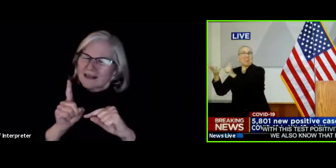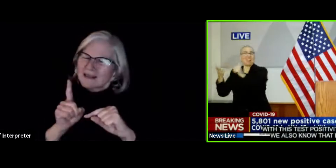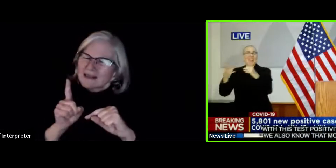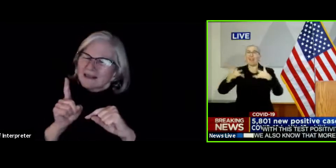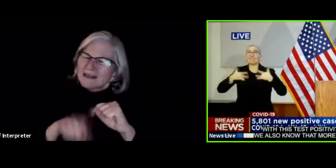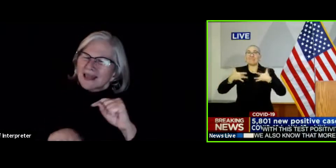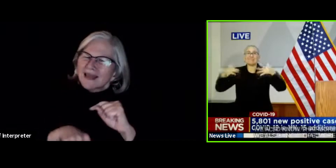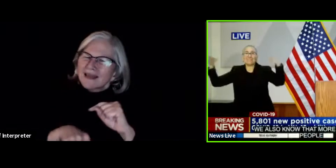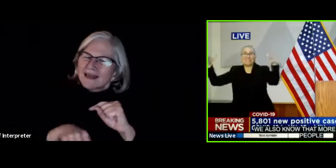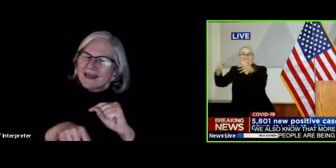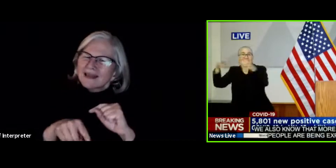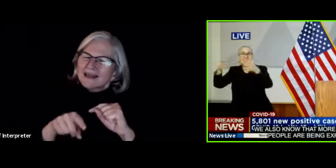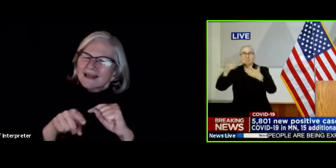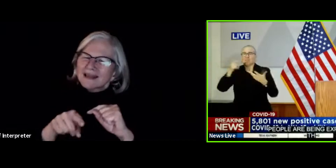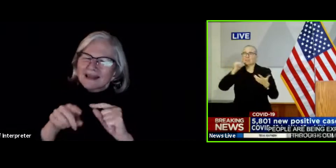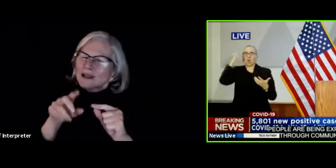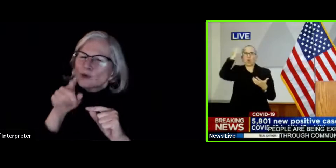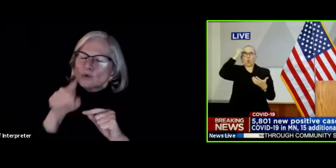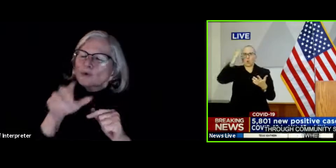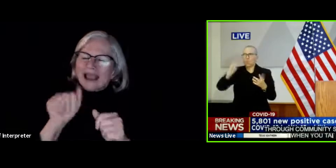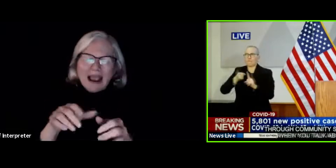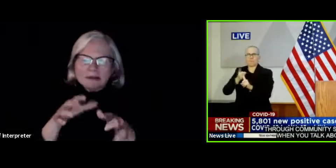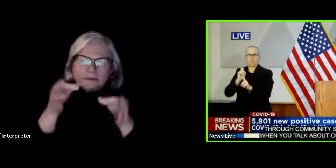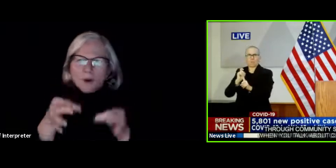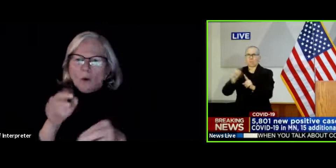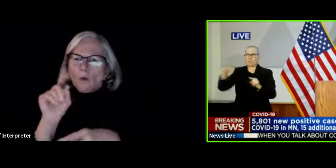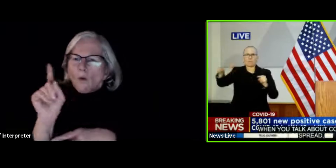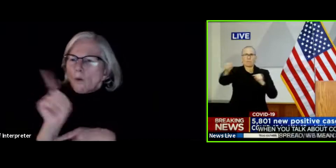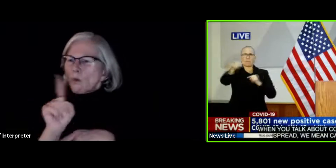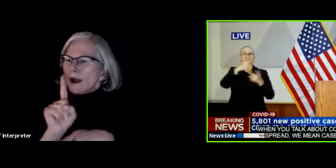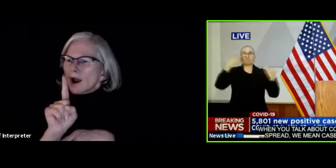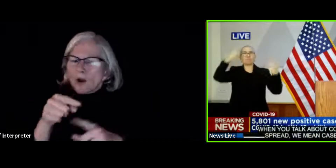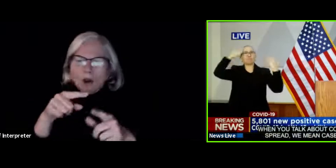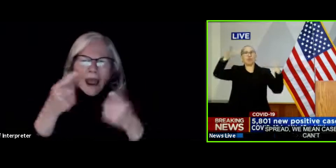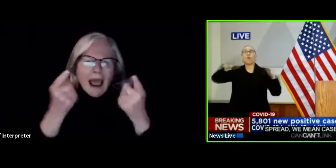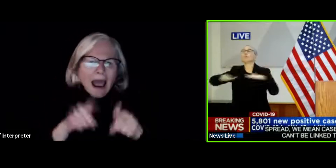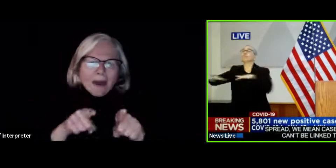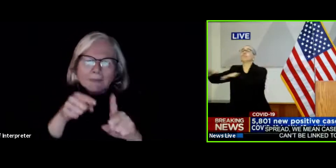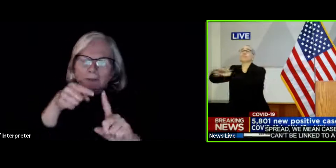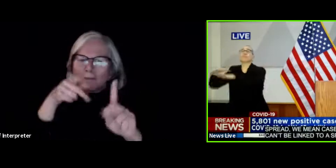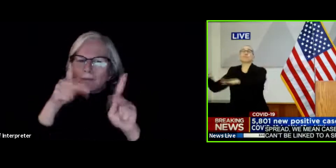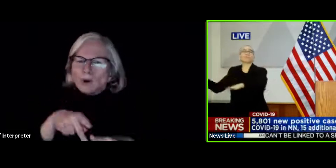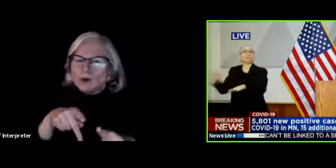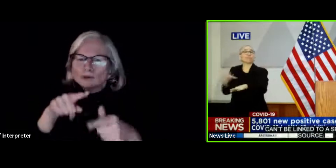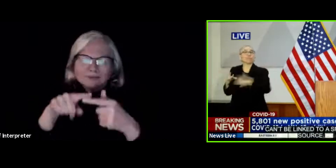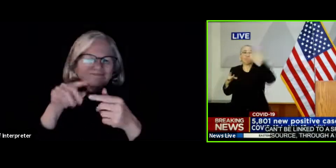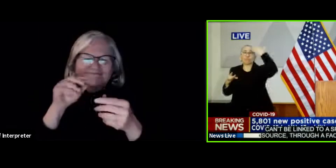CONTACT. THIS ALSO SUGGESTS THAT THE VIRUS IS CIRCULATING MORE WIDELY IN THE COMMUNITY AND THAT THERE IS